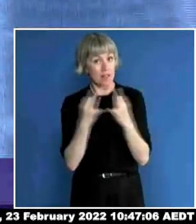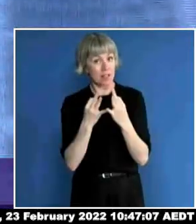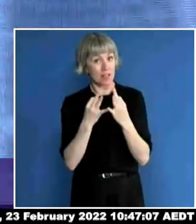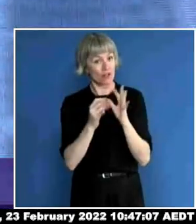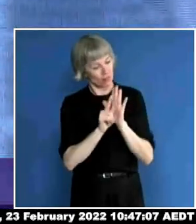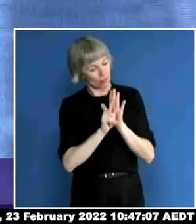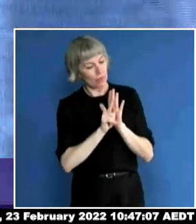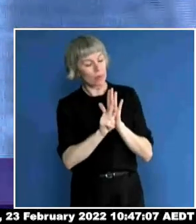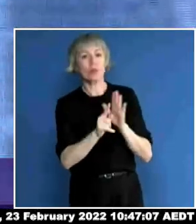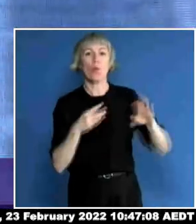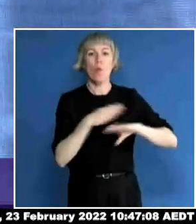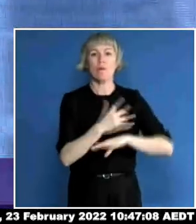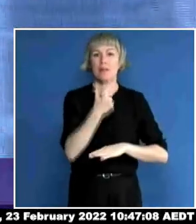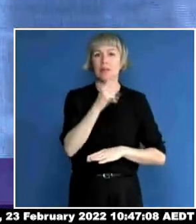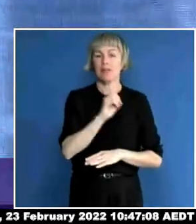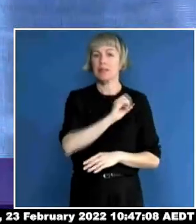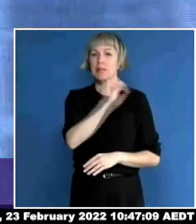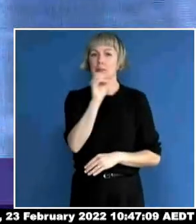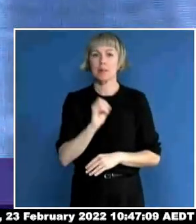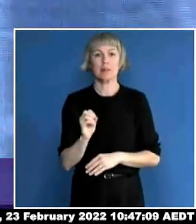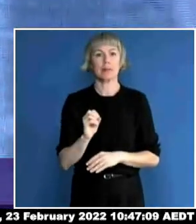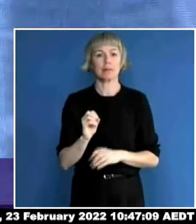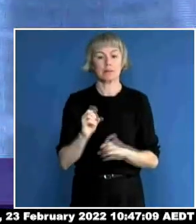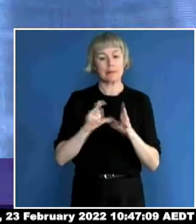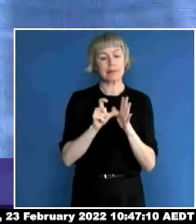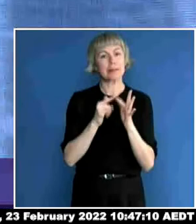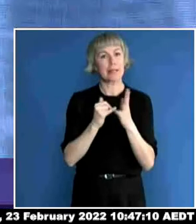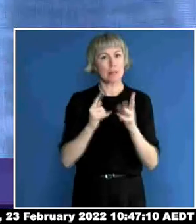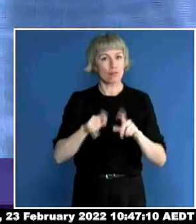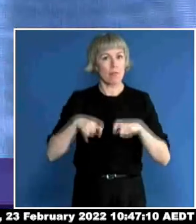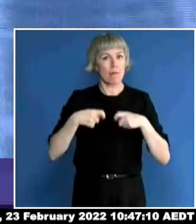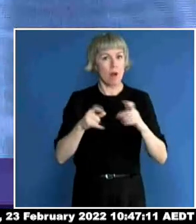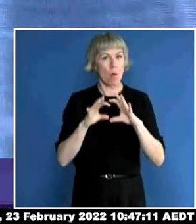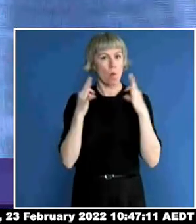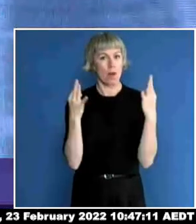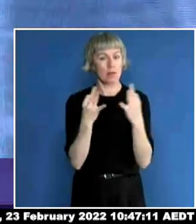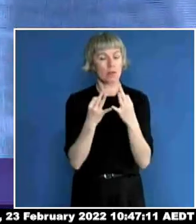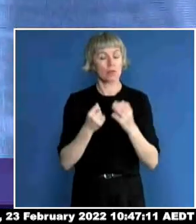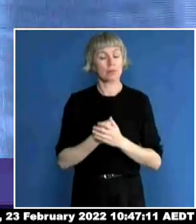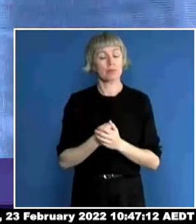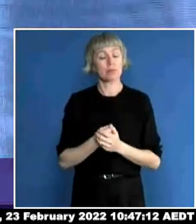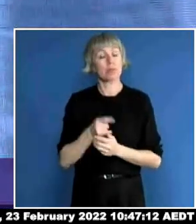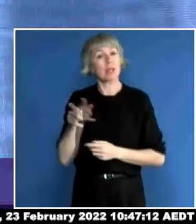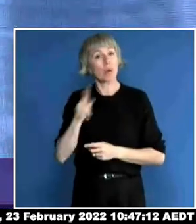Mr Kane has seen a range of reforms and changes to the DES program over many years